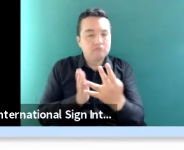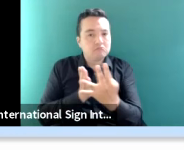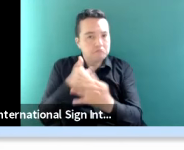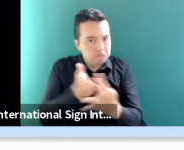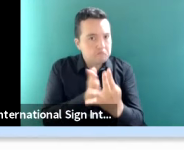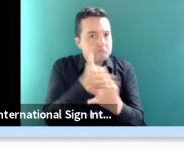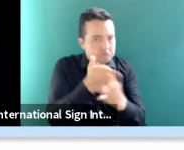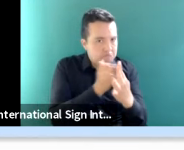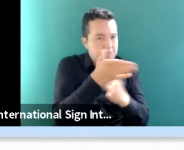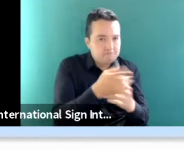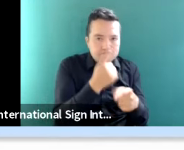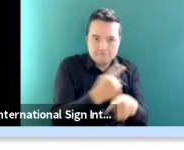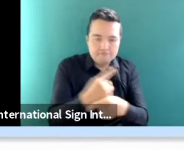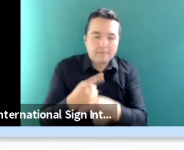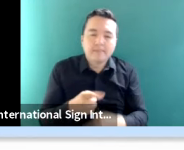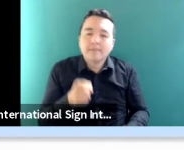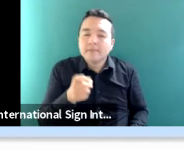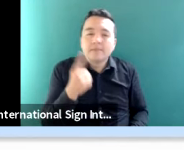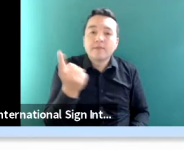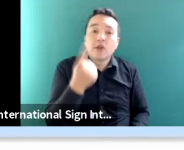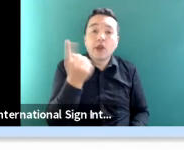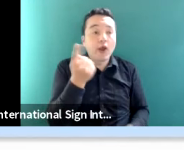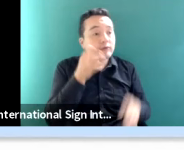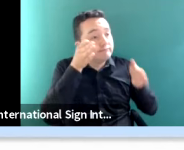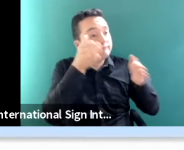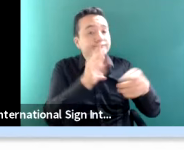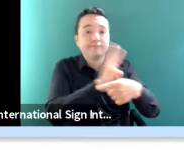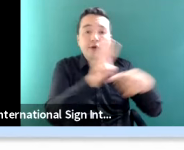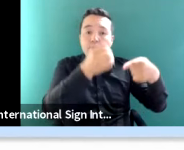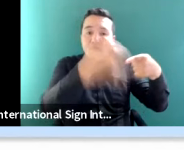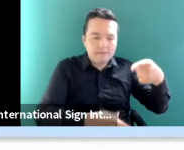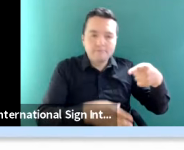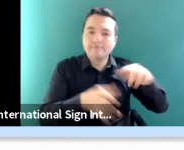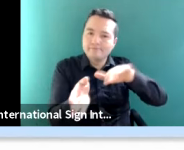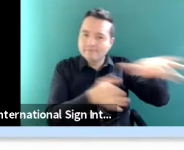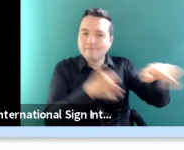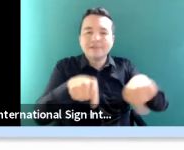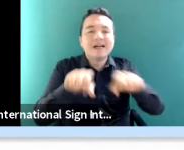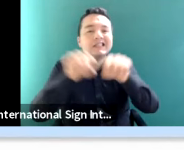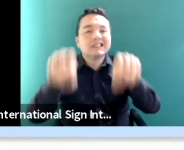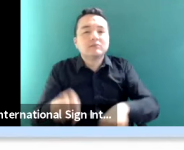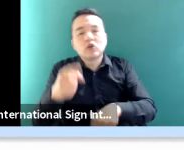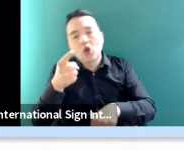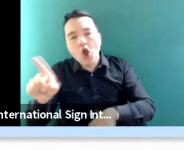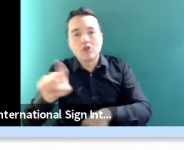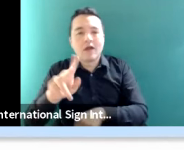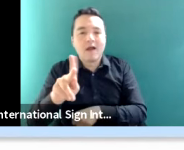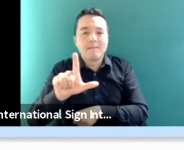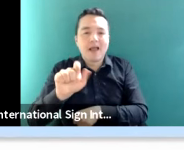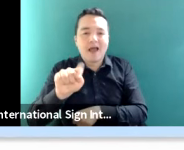You have a stamp on any of these websites, it means that this website is really working for people with disabilities.